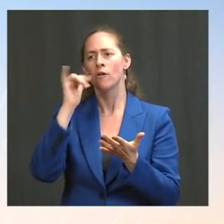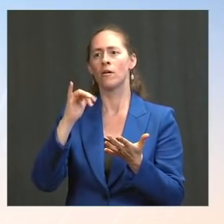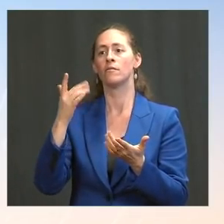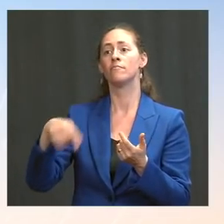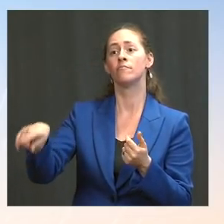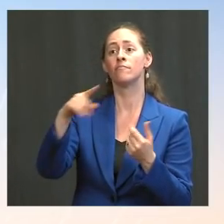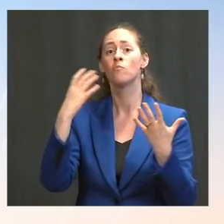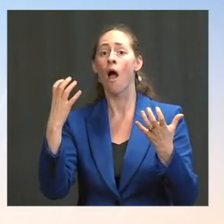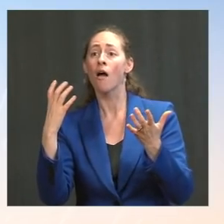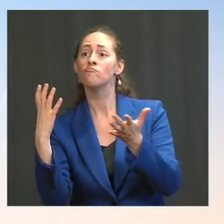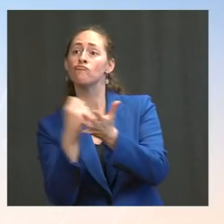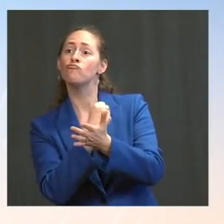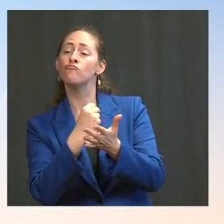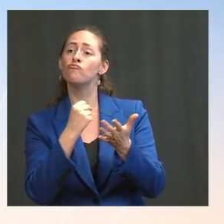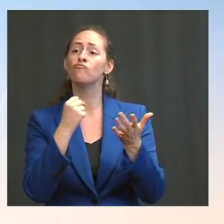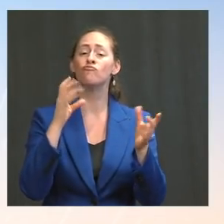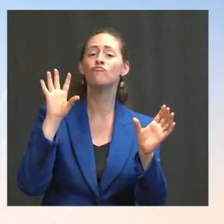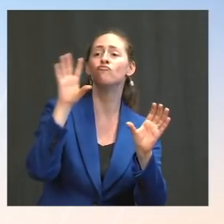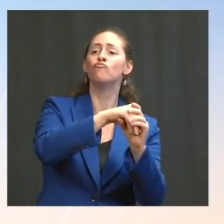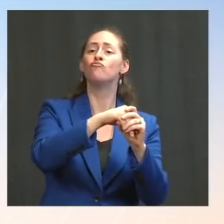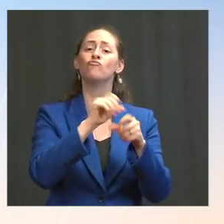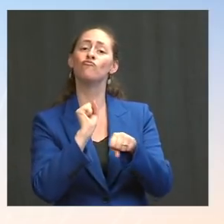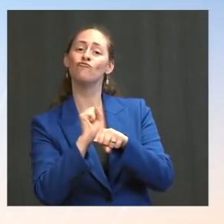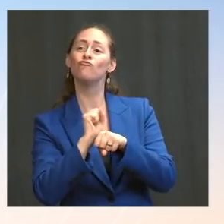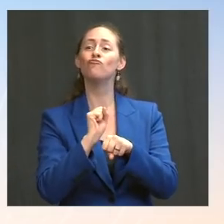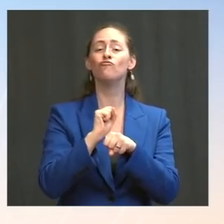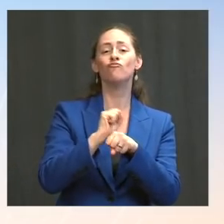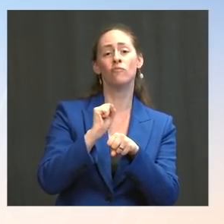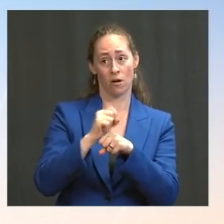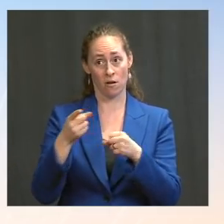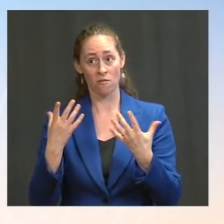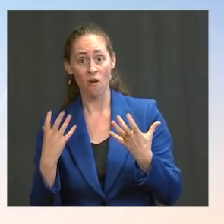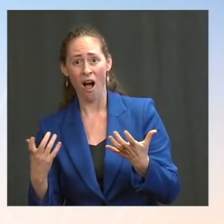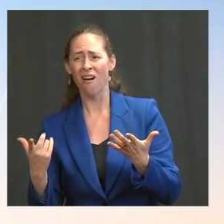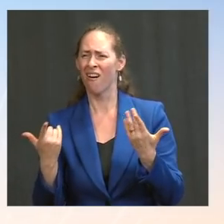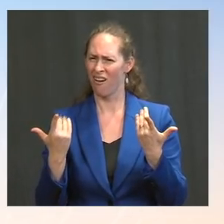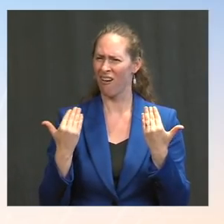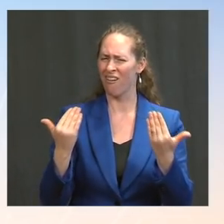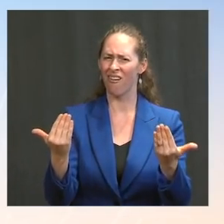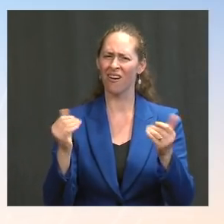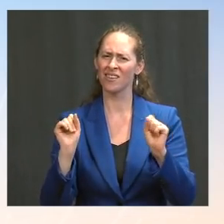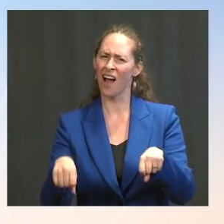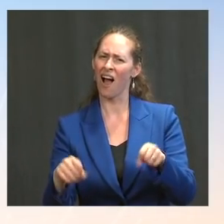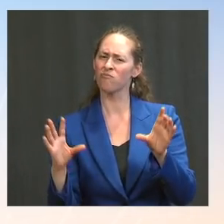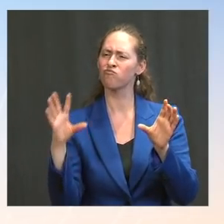to be full participants in the labor market have that opportunity? That means not only looking underneath the hood